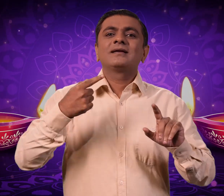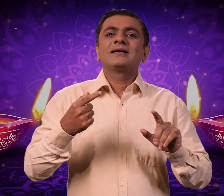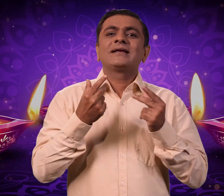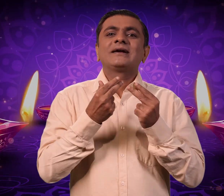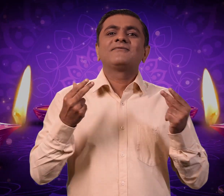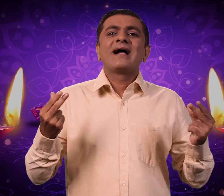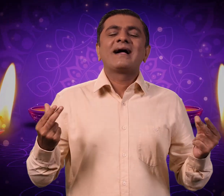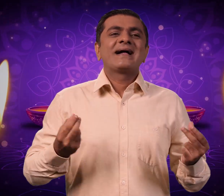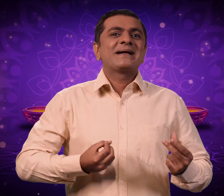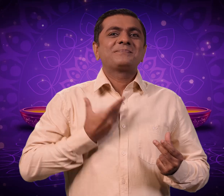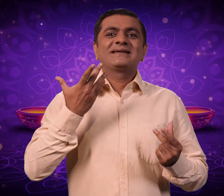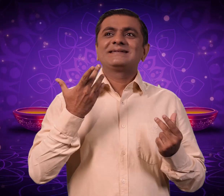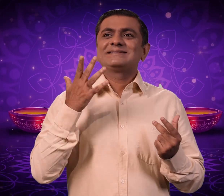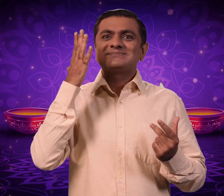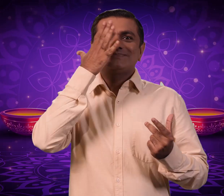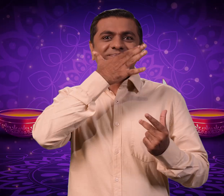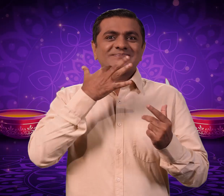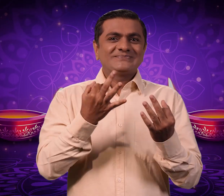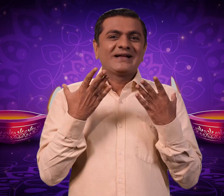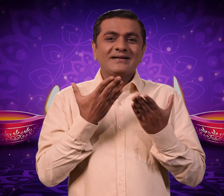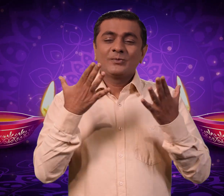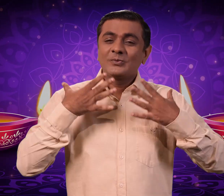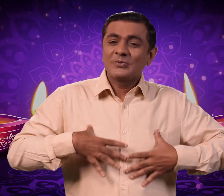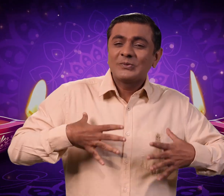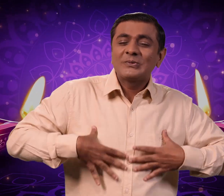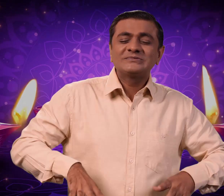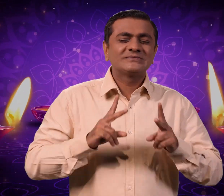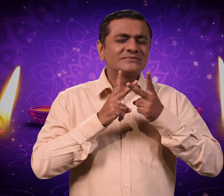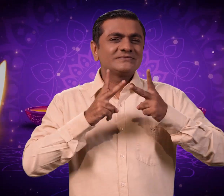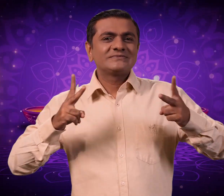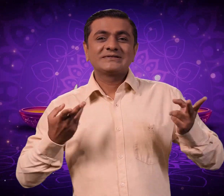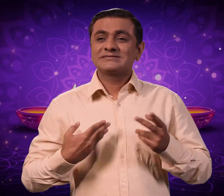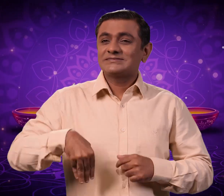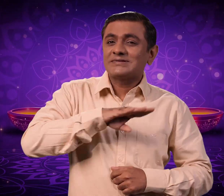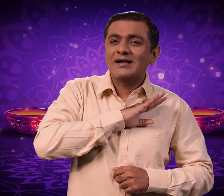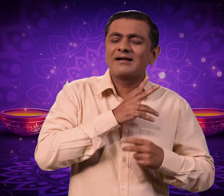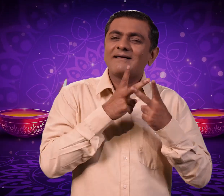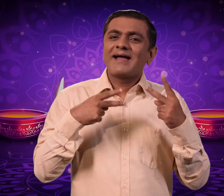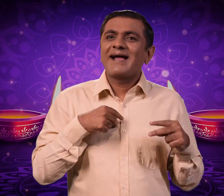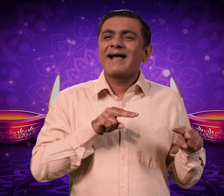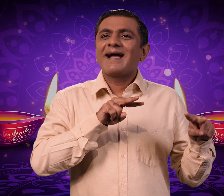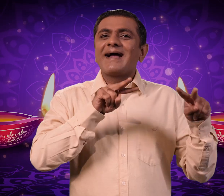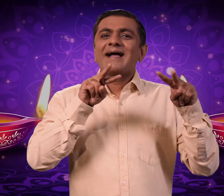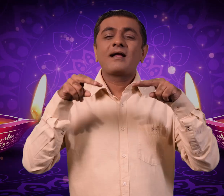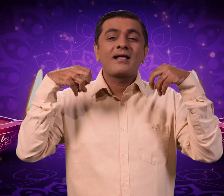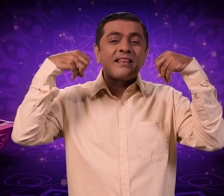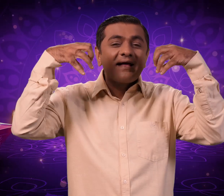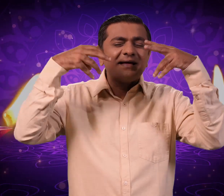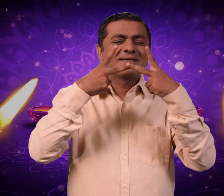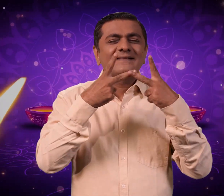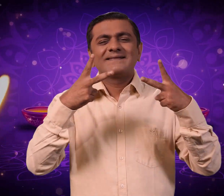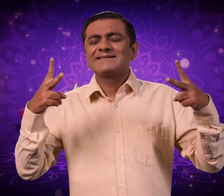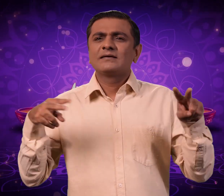After cleaning, we light diyas, wear nice festive clothes, decorate using lights, etc.